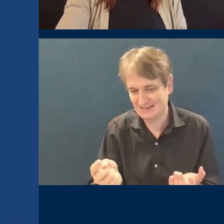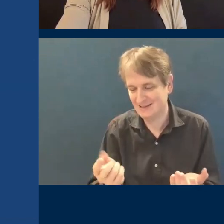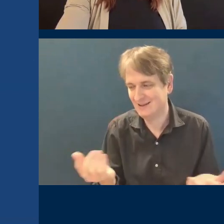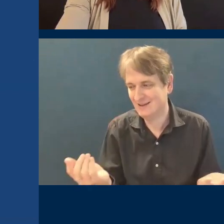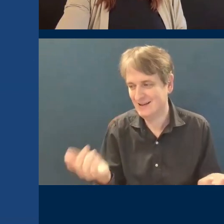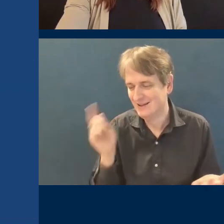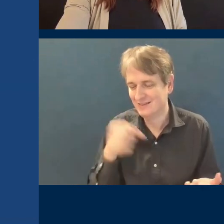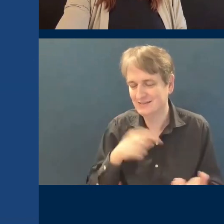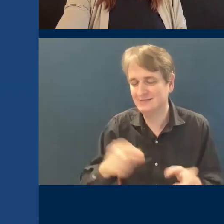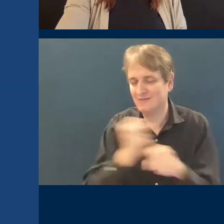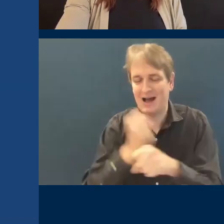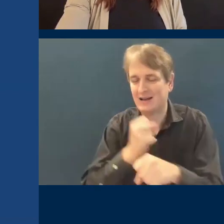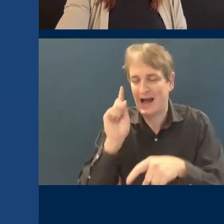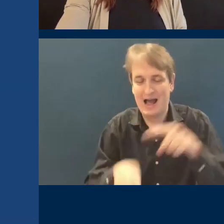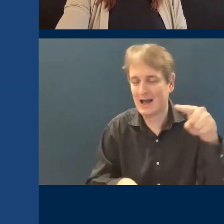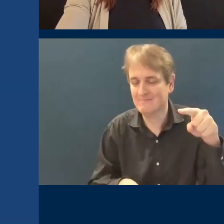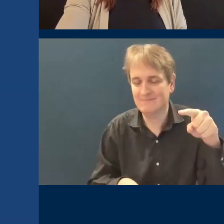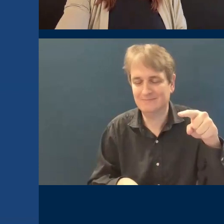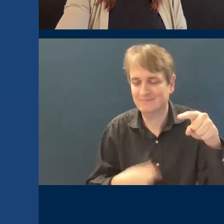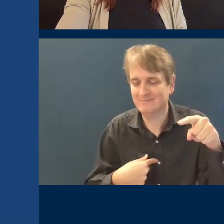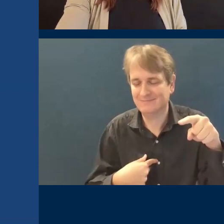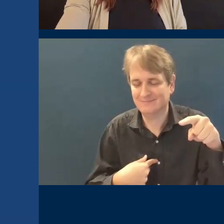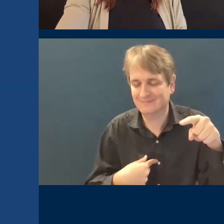So yeah, we just...